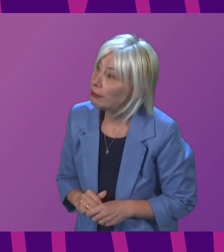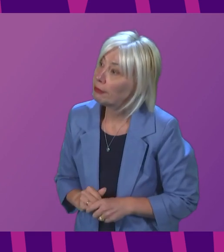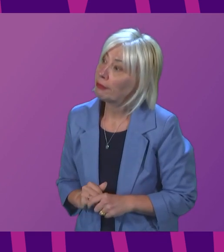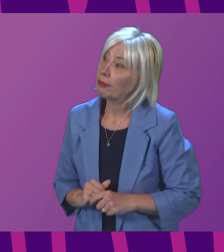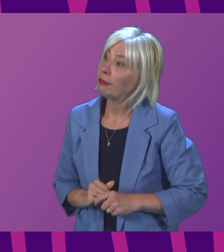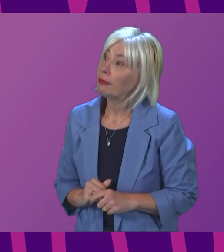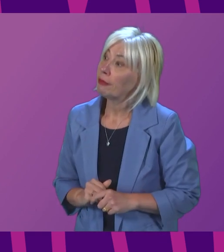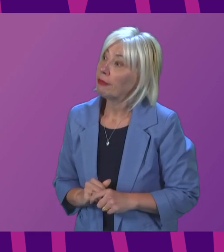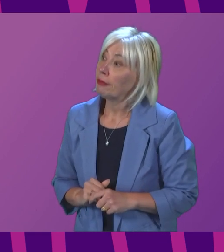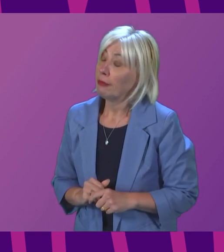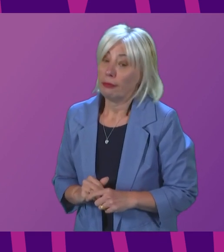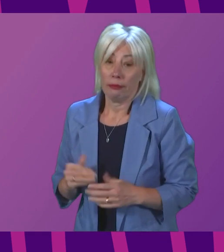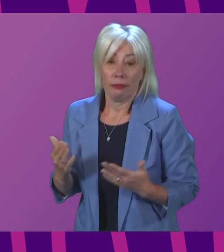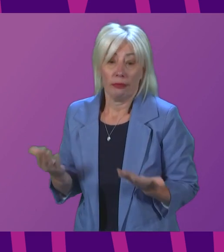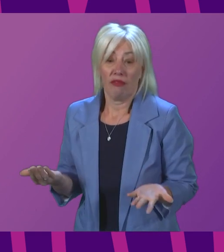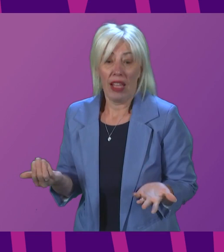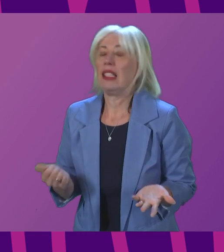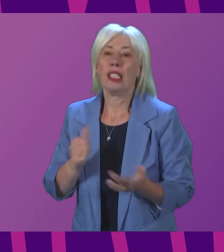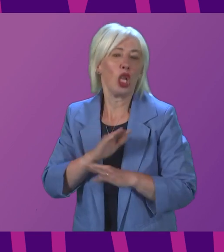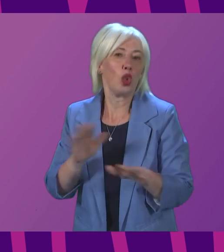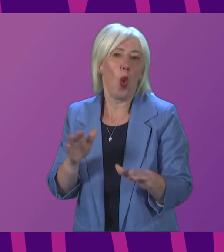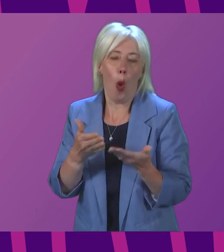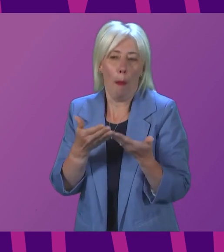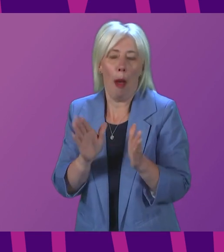It is all very well to say that there were “no public protection issues”, but the